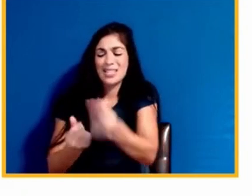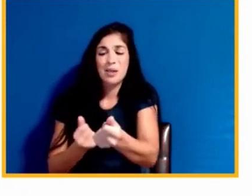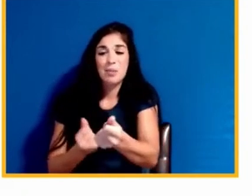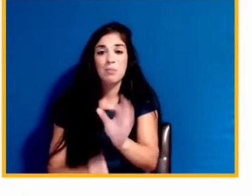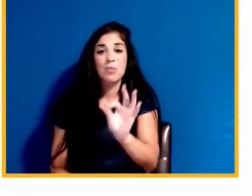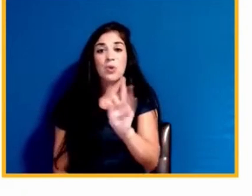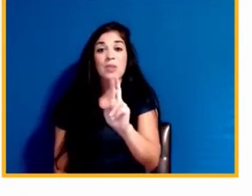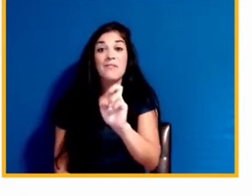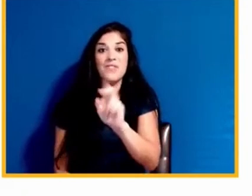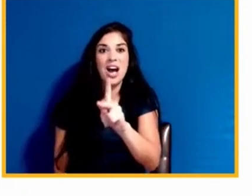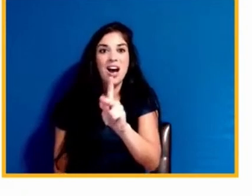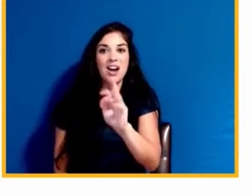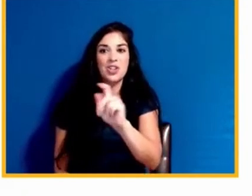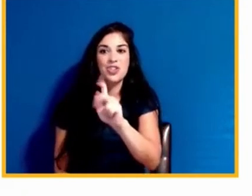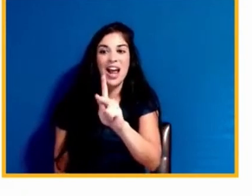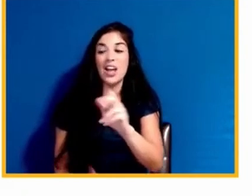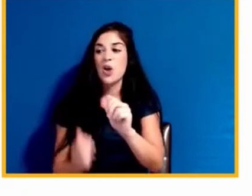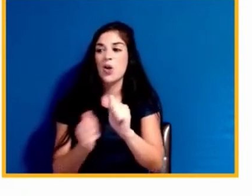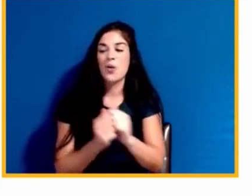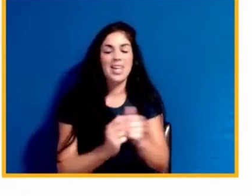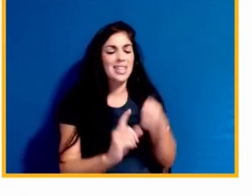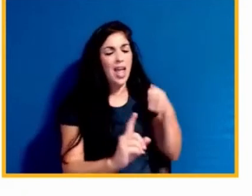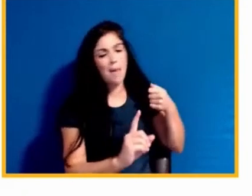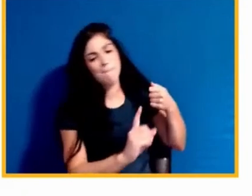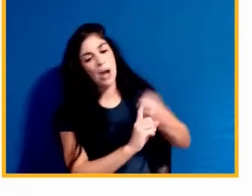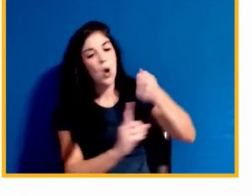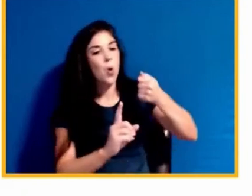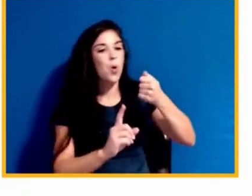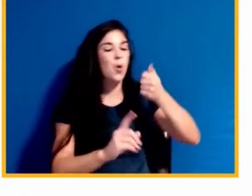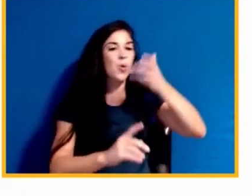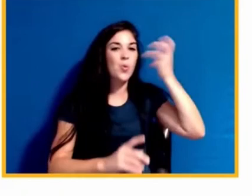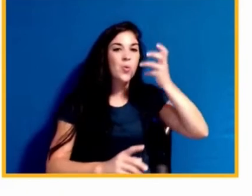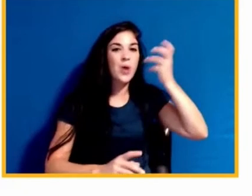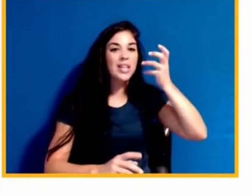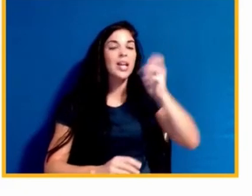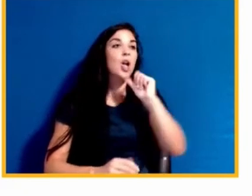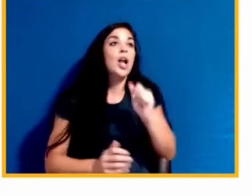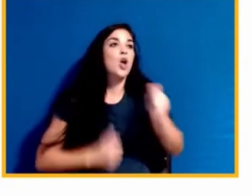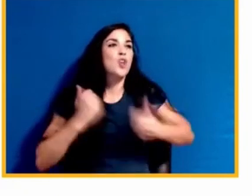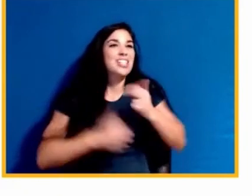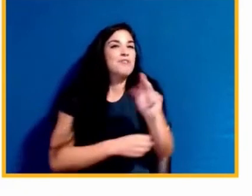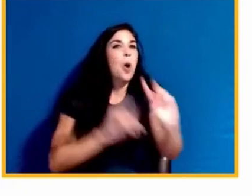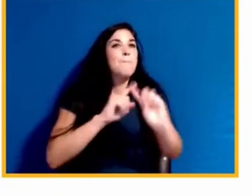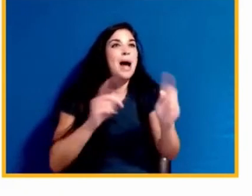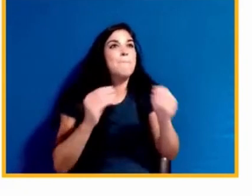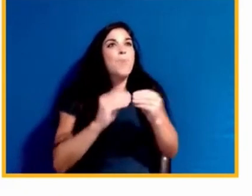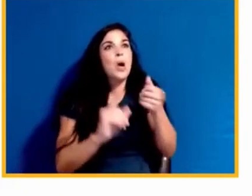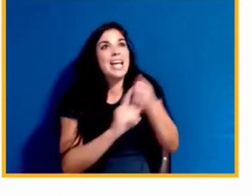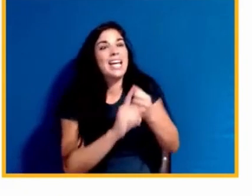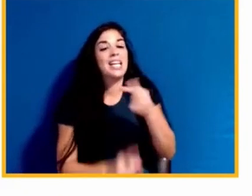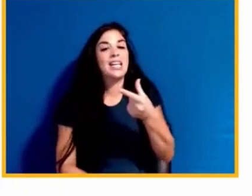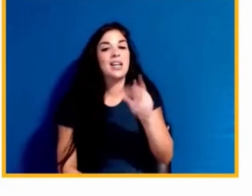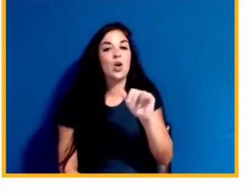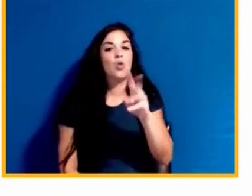track into that hard-hitting, maybe not super aggressive but harder hitting grime track trap.